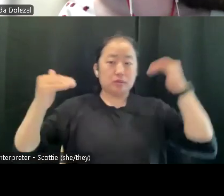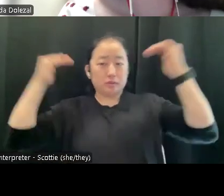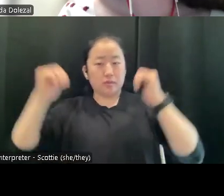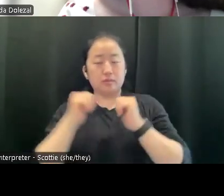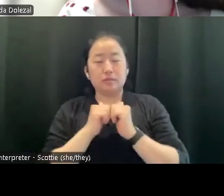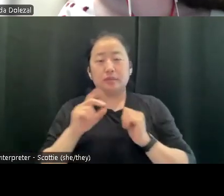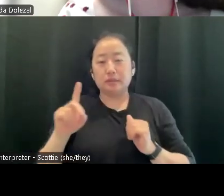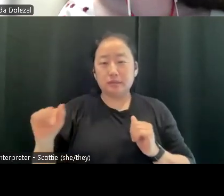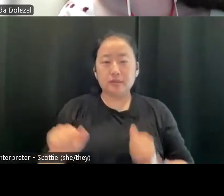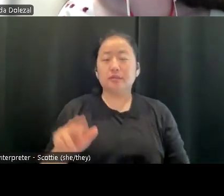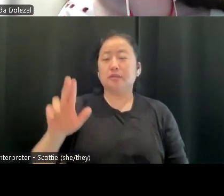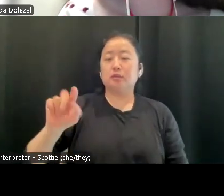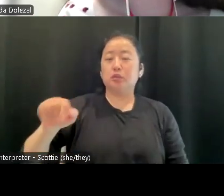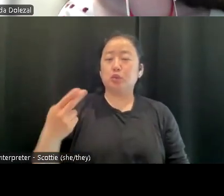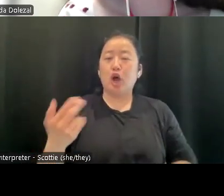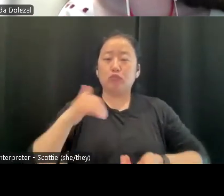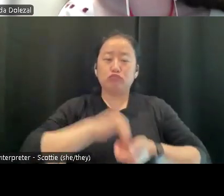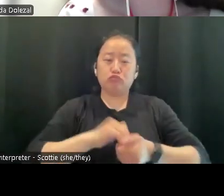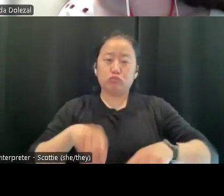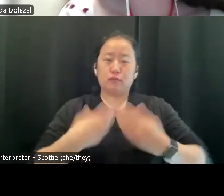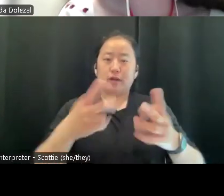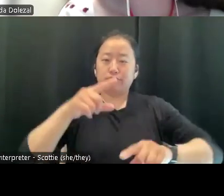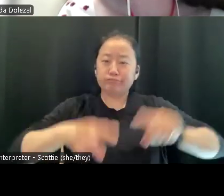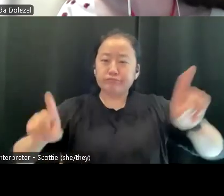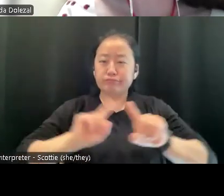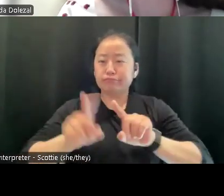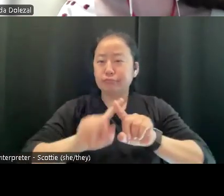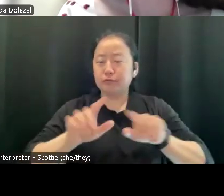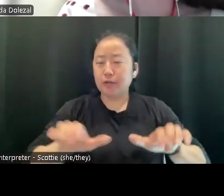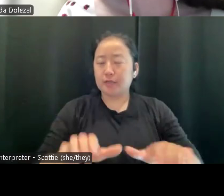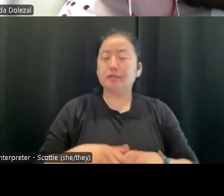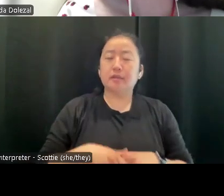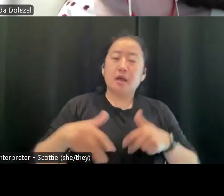them to provide a range of outdoor activities including hiking, biking, water activities